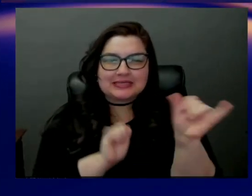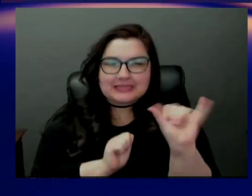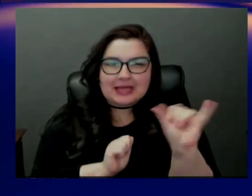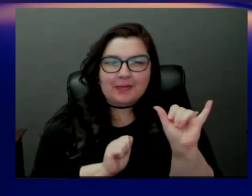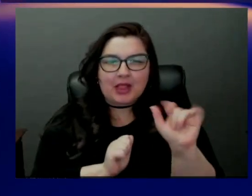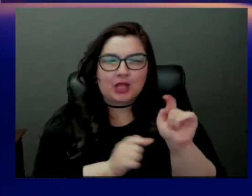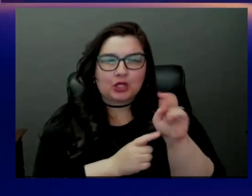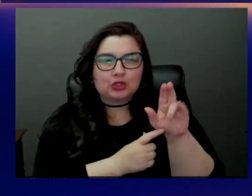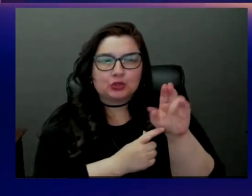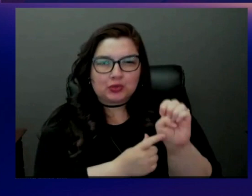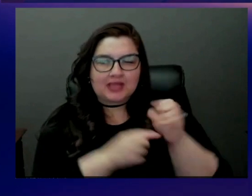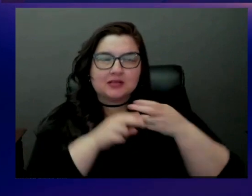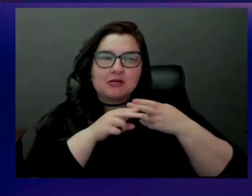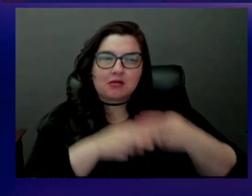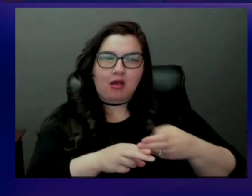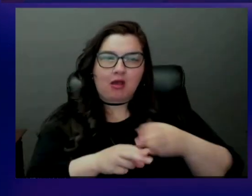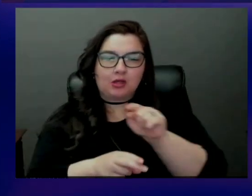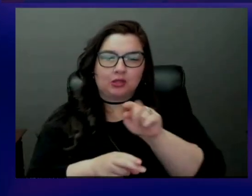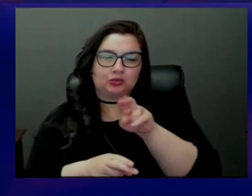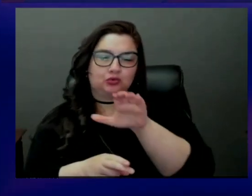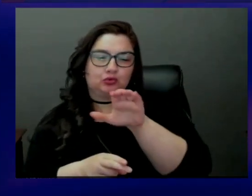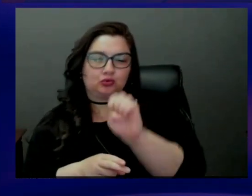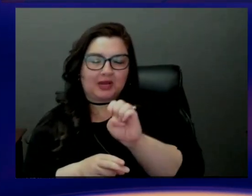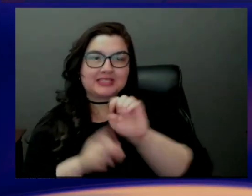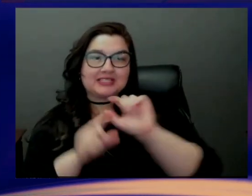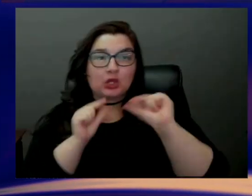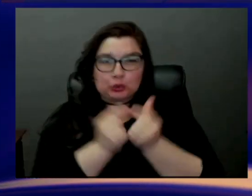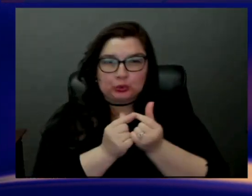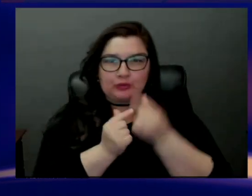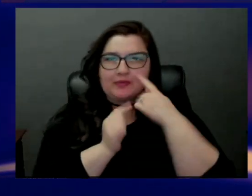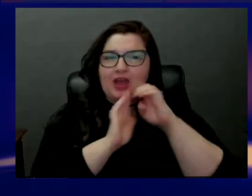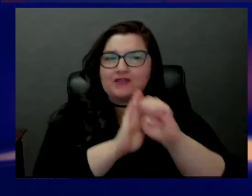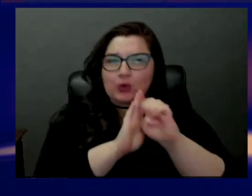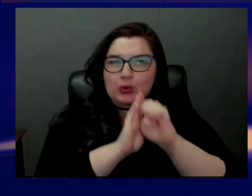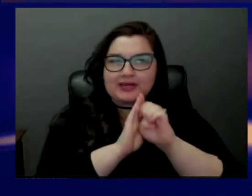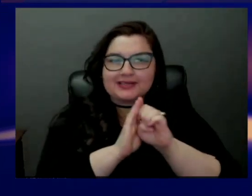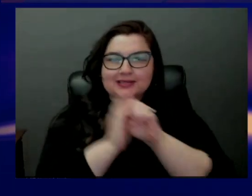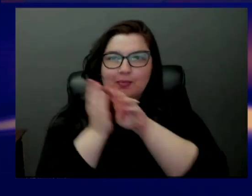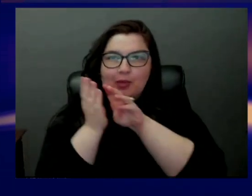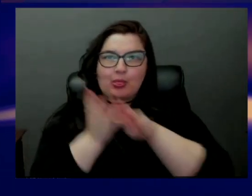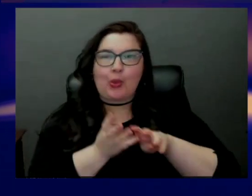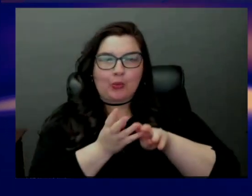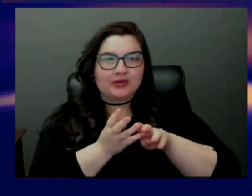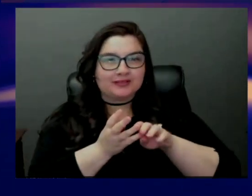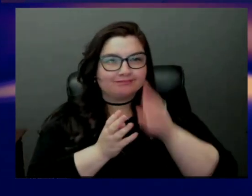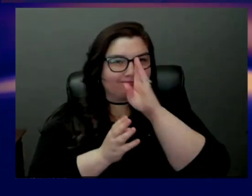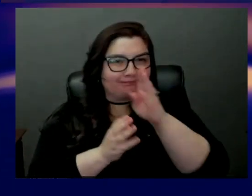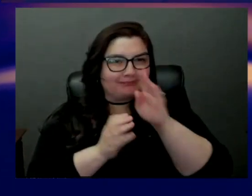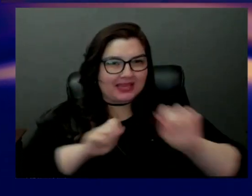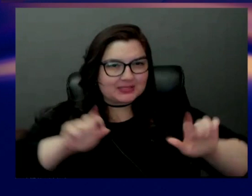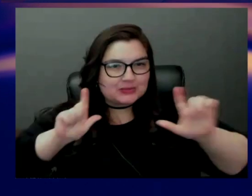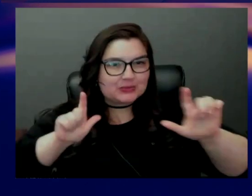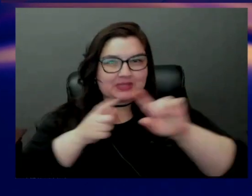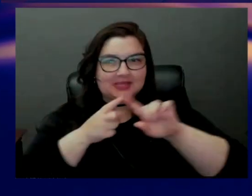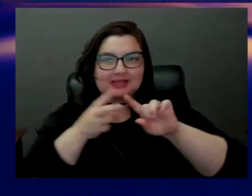So for example, loading your main screen or checking out or creating an order,